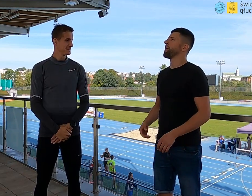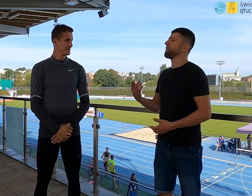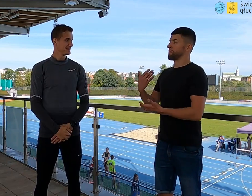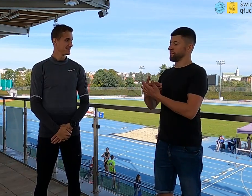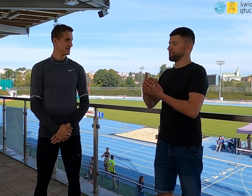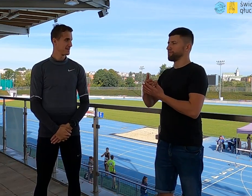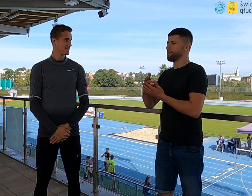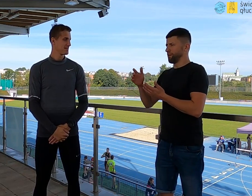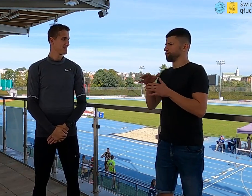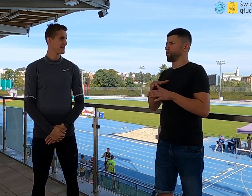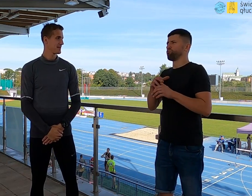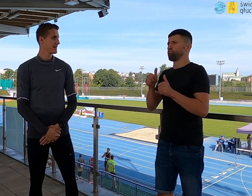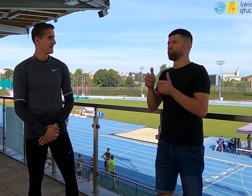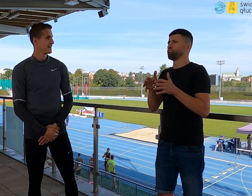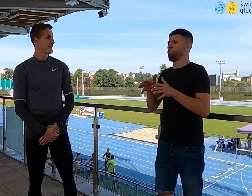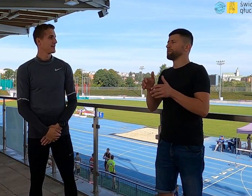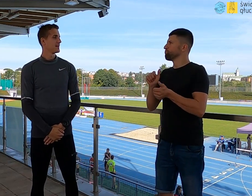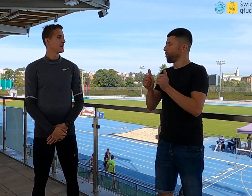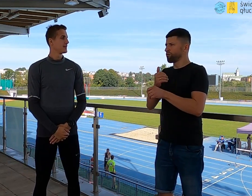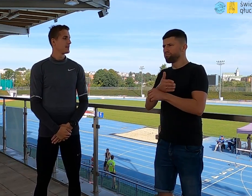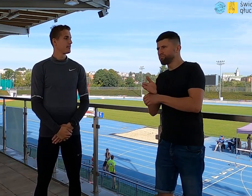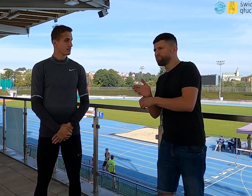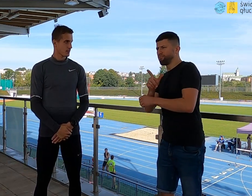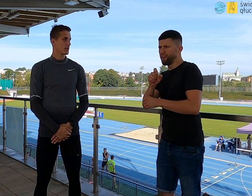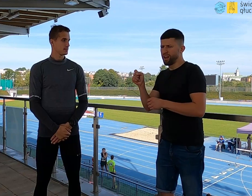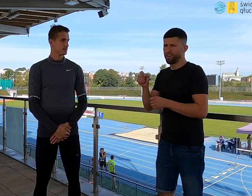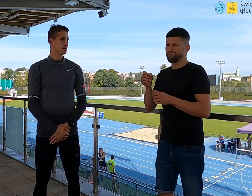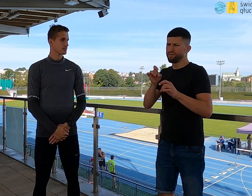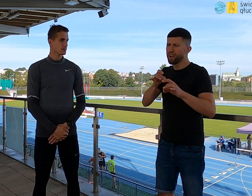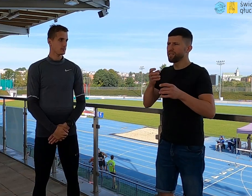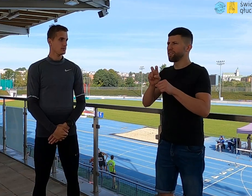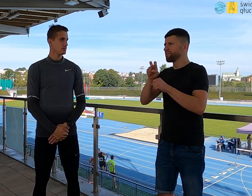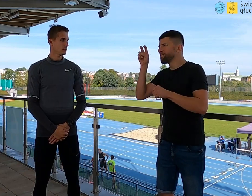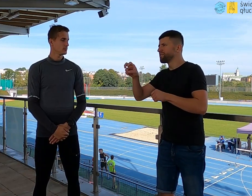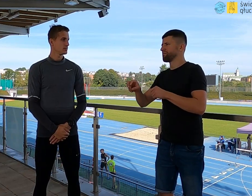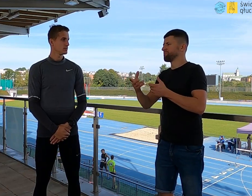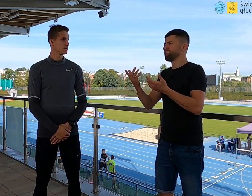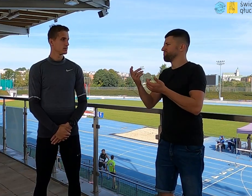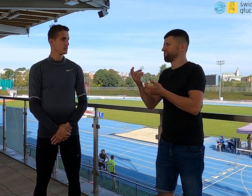There are many sports disciplines,